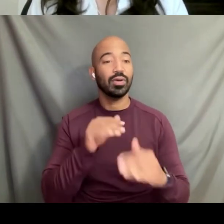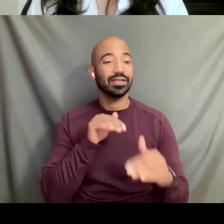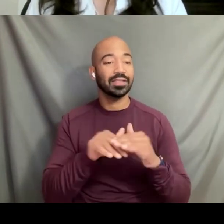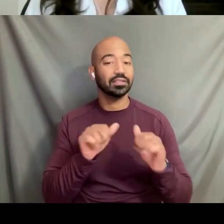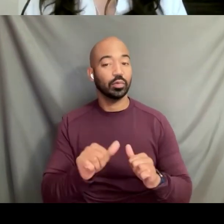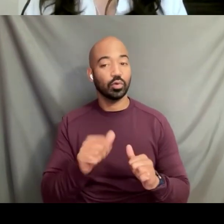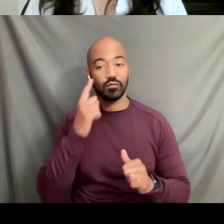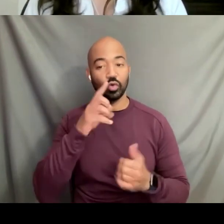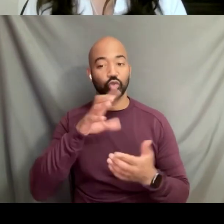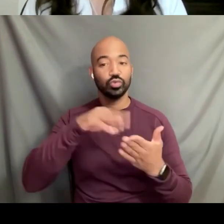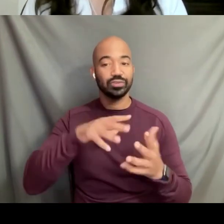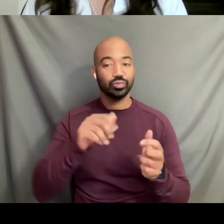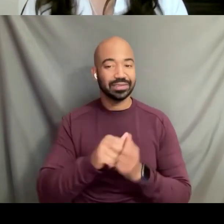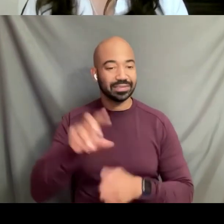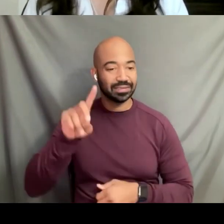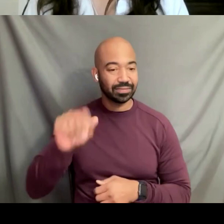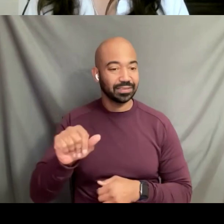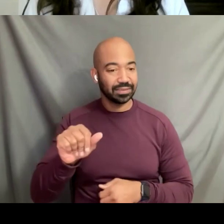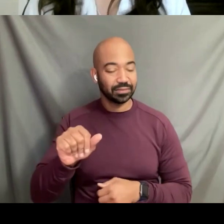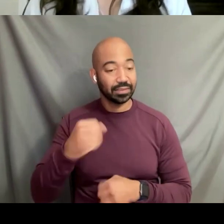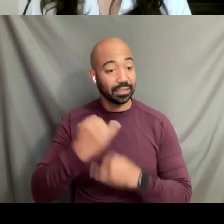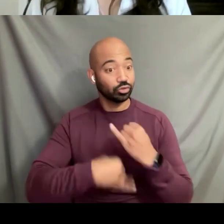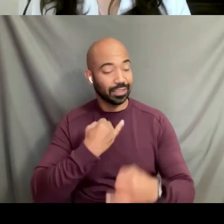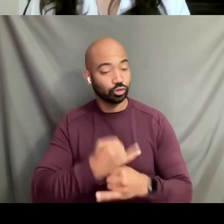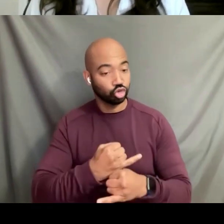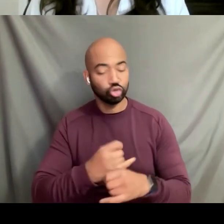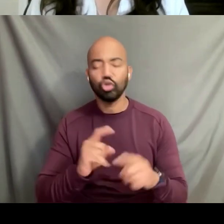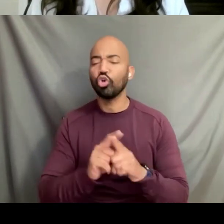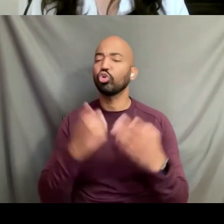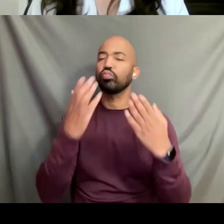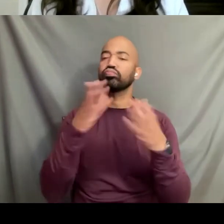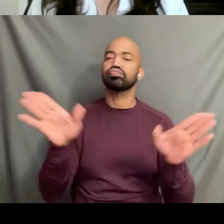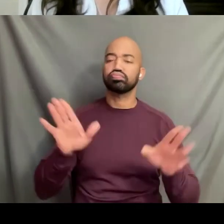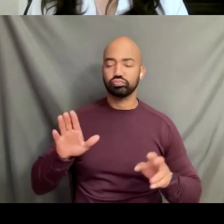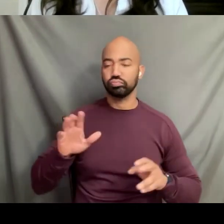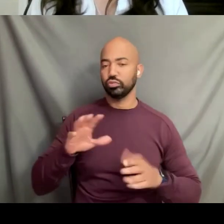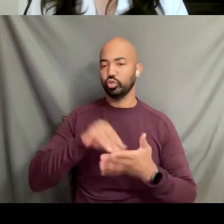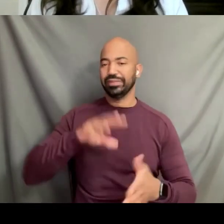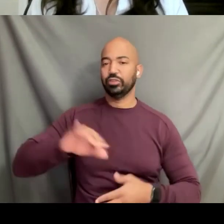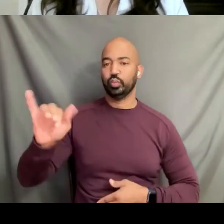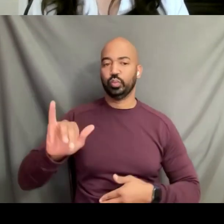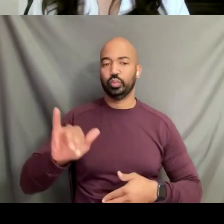as well as some other audiences as well. You're absolutely right, Justice and we definitely want